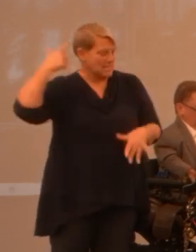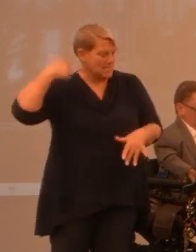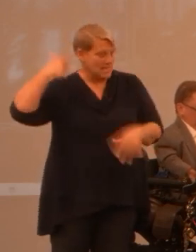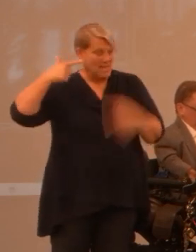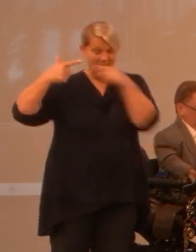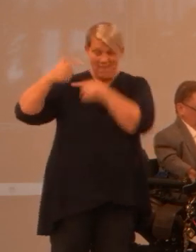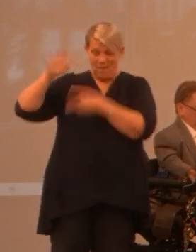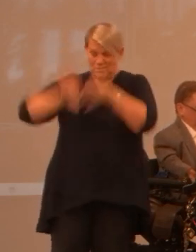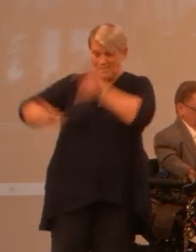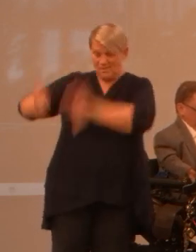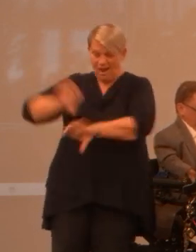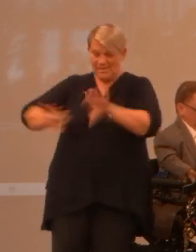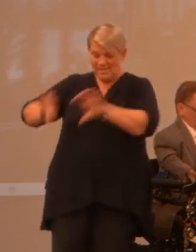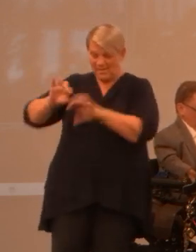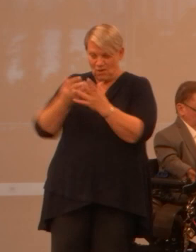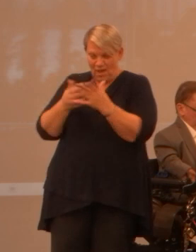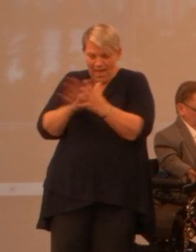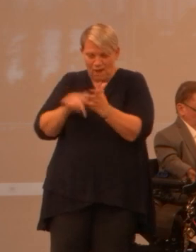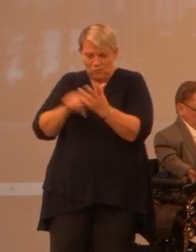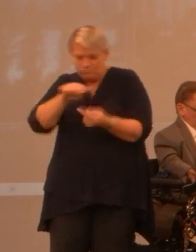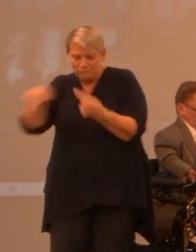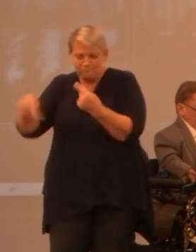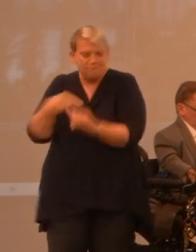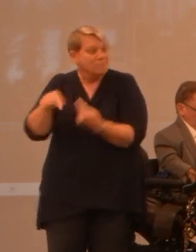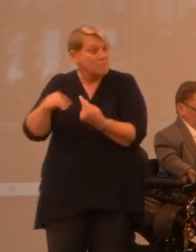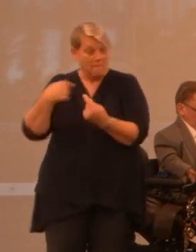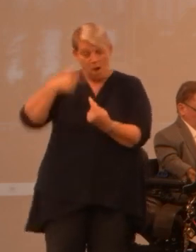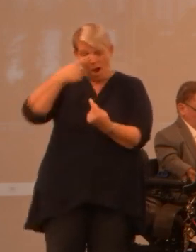study around keeping bloodlines pure. My people still have a system in place